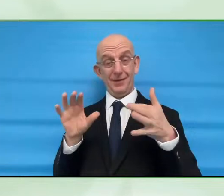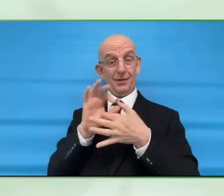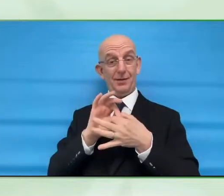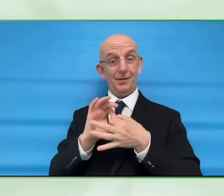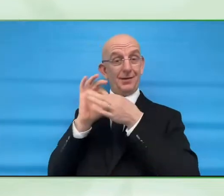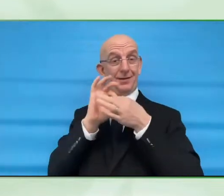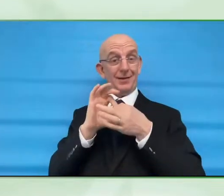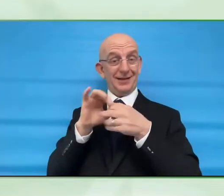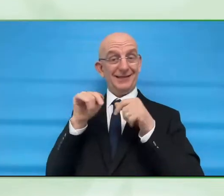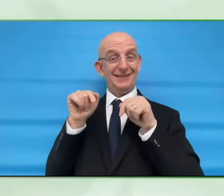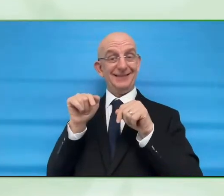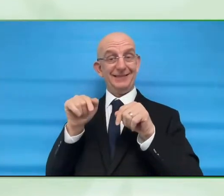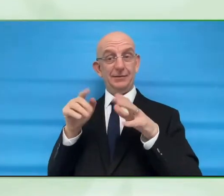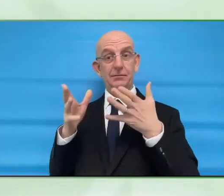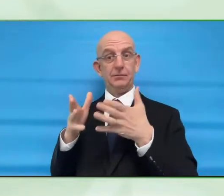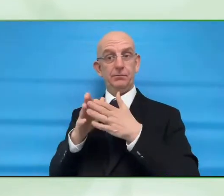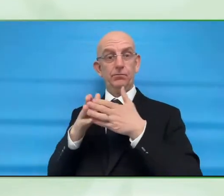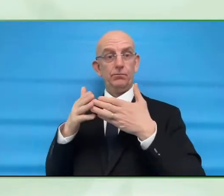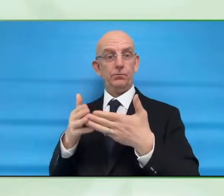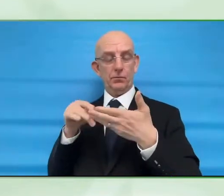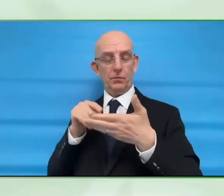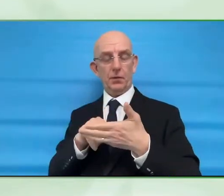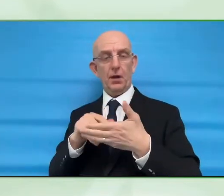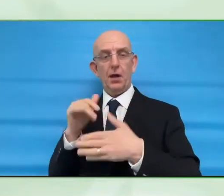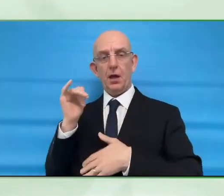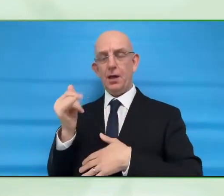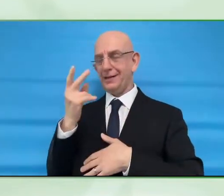Service you can see flat services.